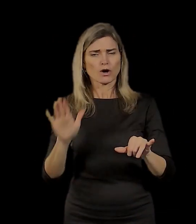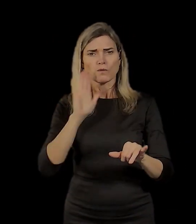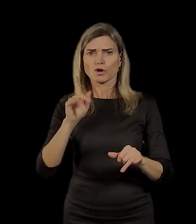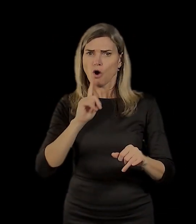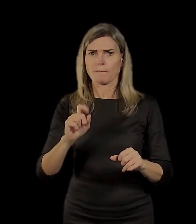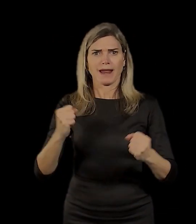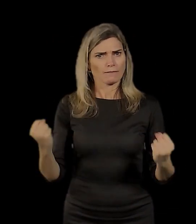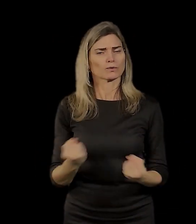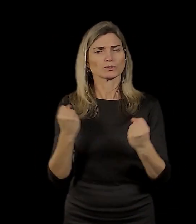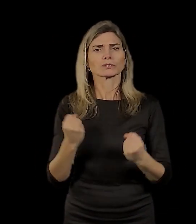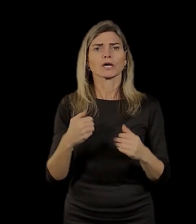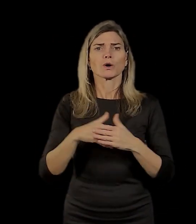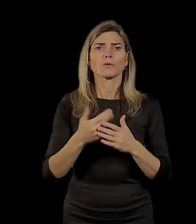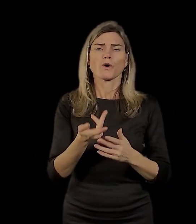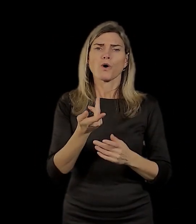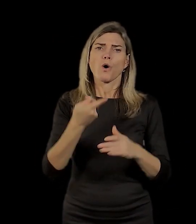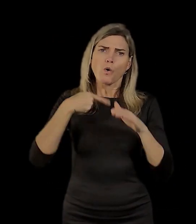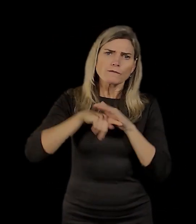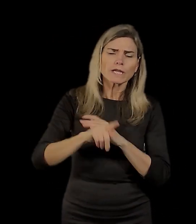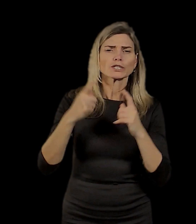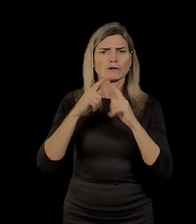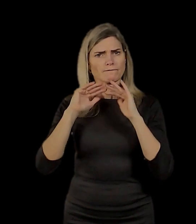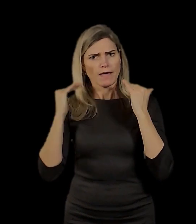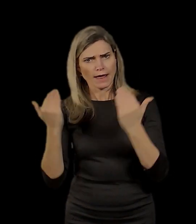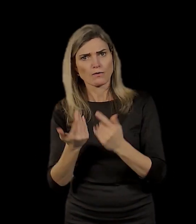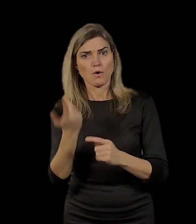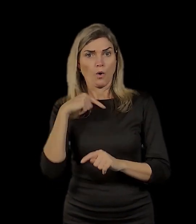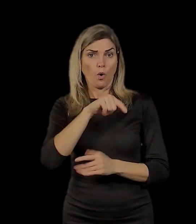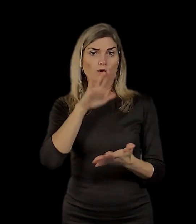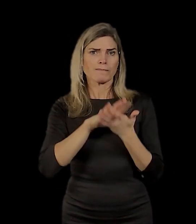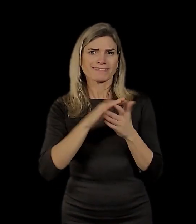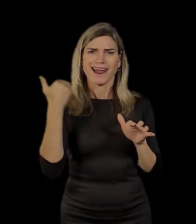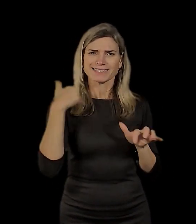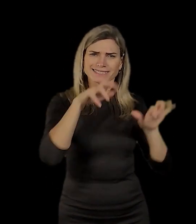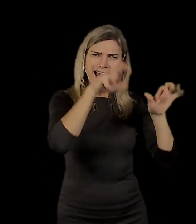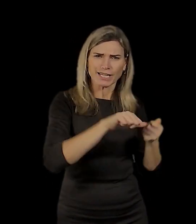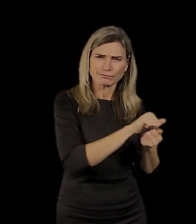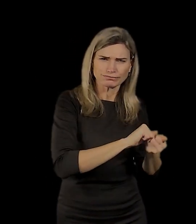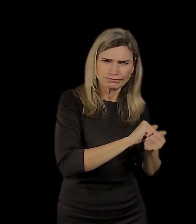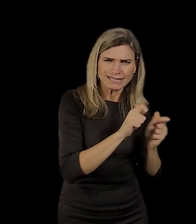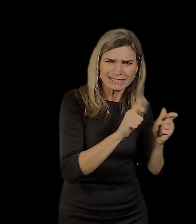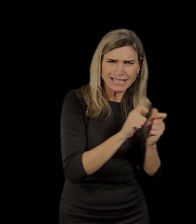of ecology, recycling and will also bring a certain aesthetic difference and aesthetic